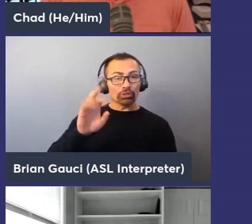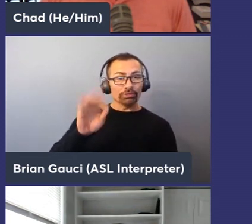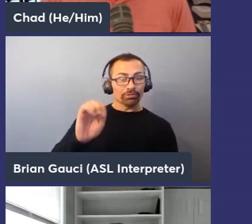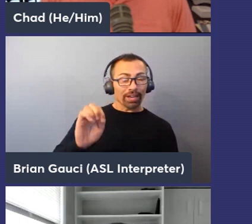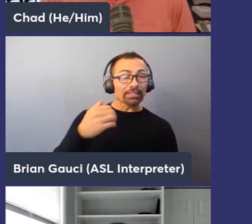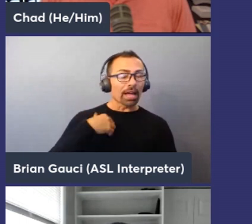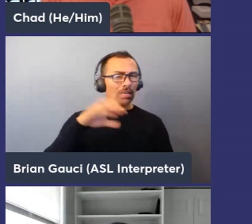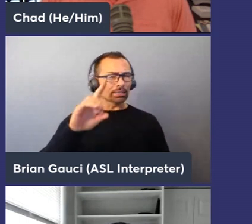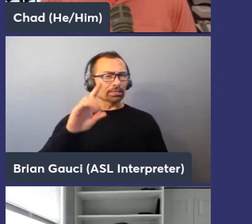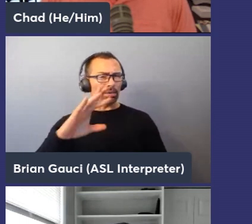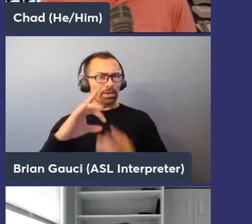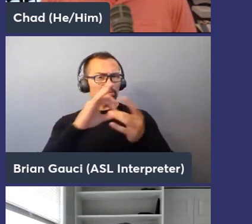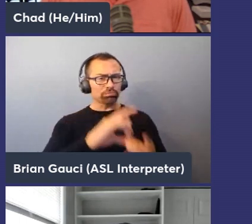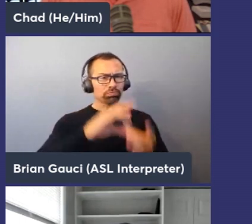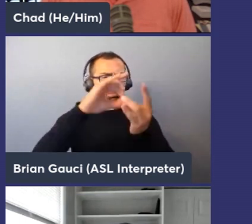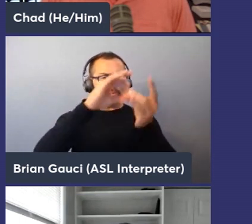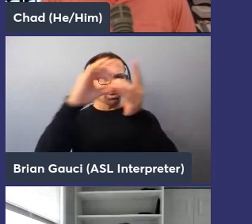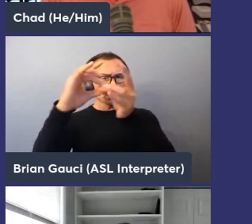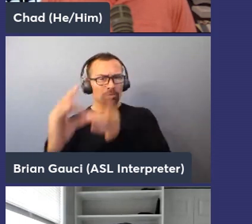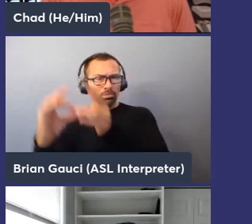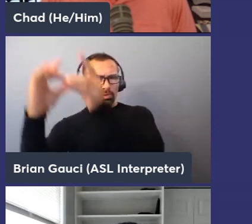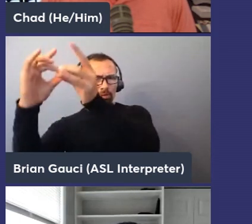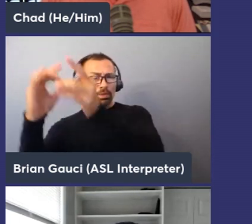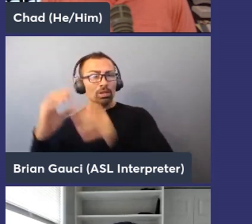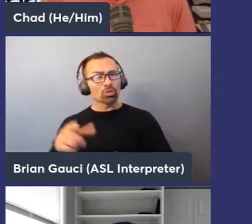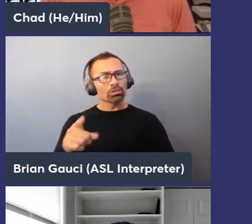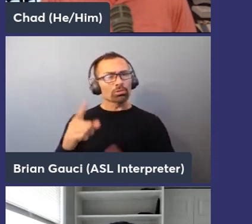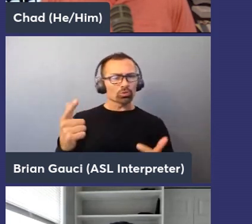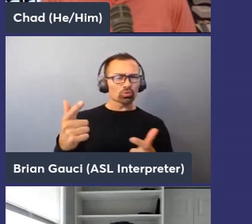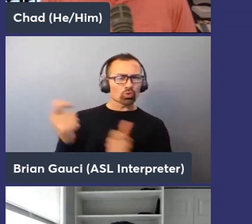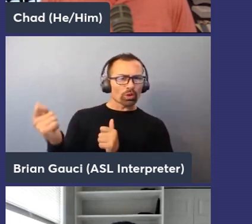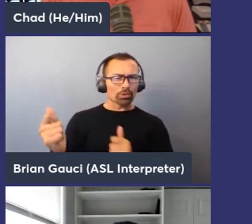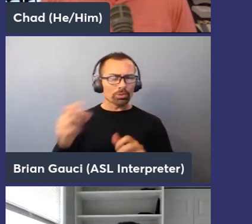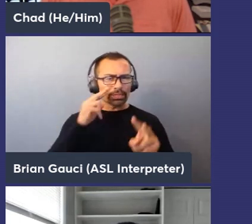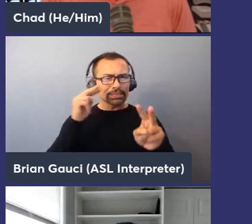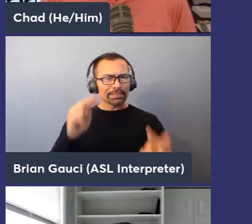this can become a very large network.